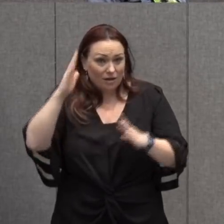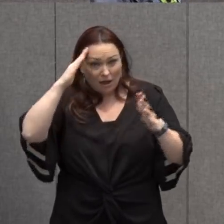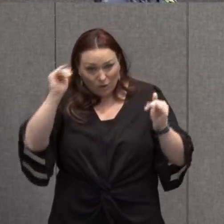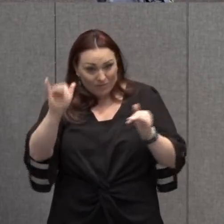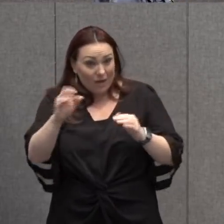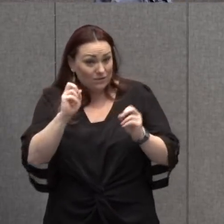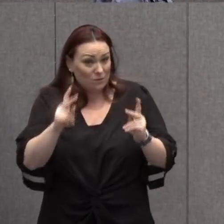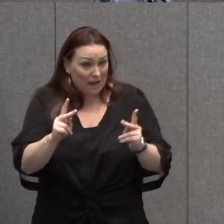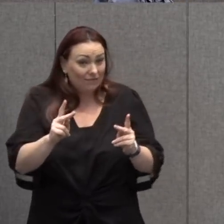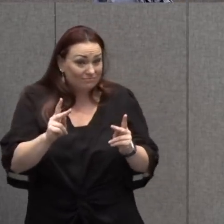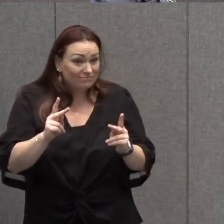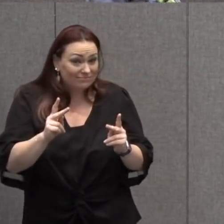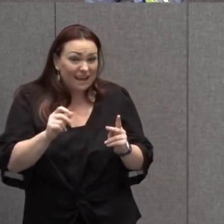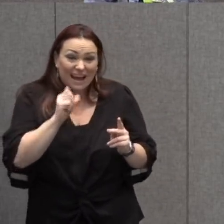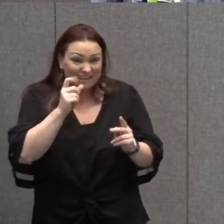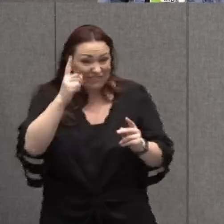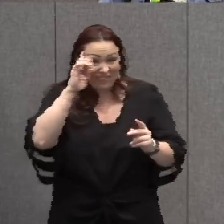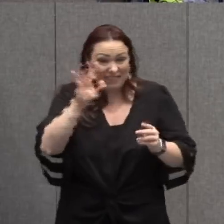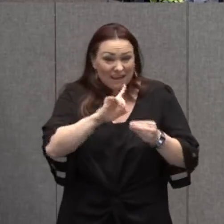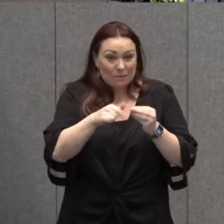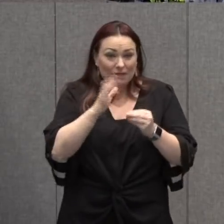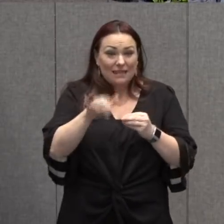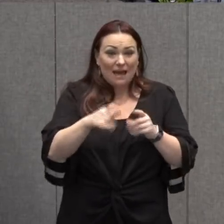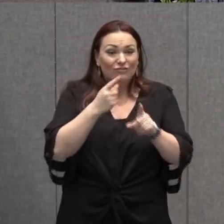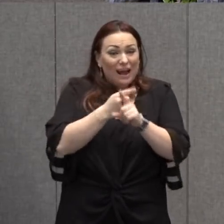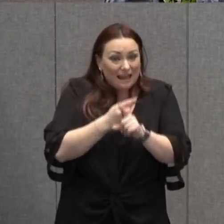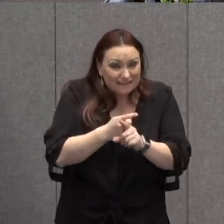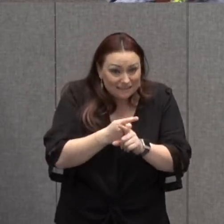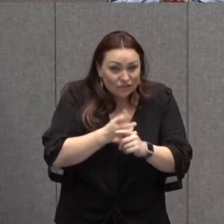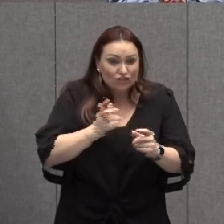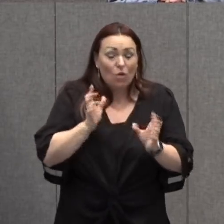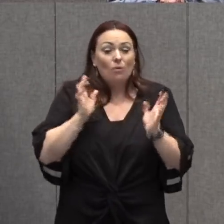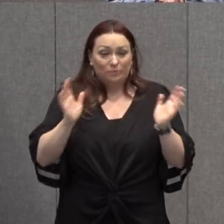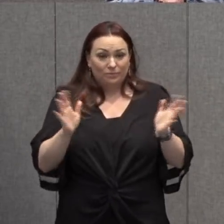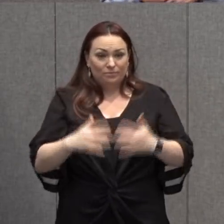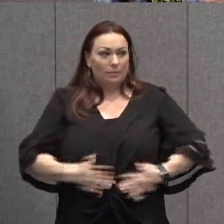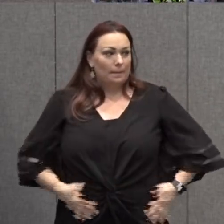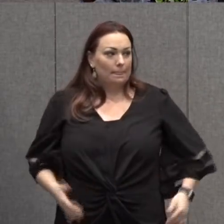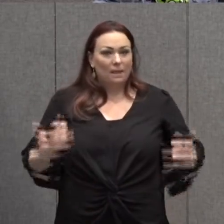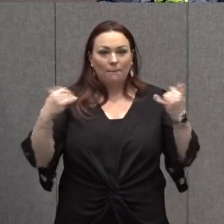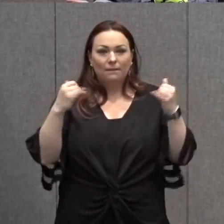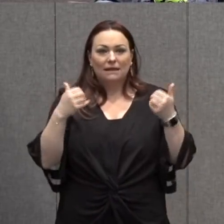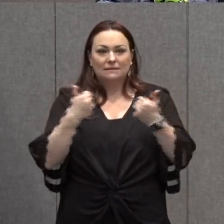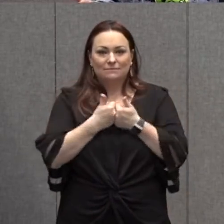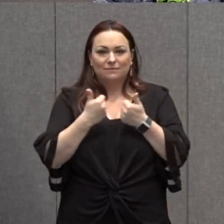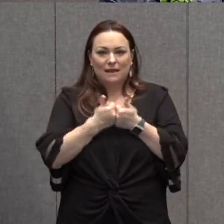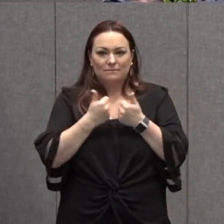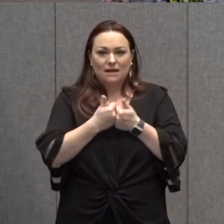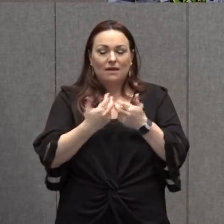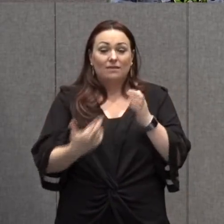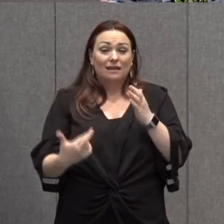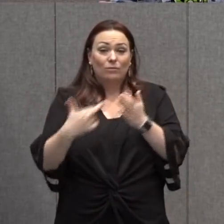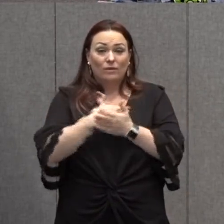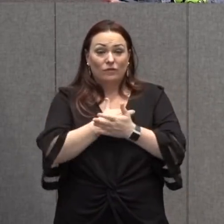That was good, I didn't even think about that. Yeah. So we're gonna play some games that review what we've done this week,